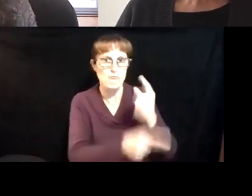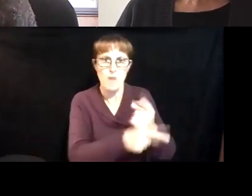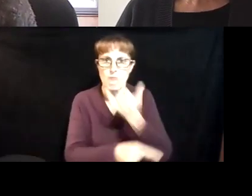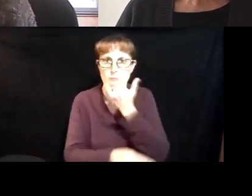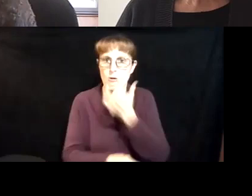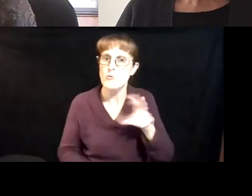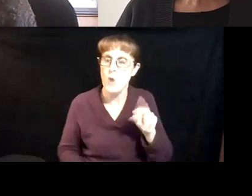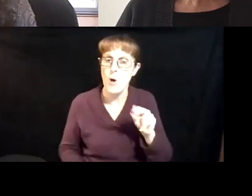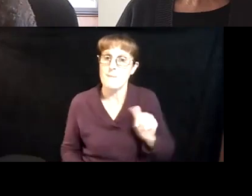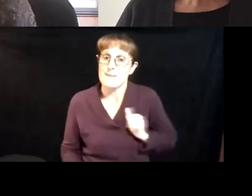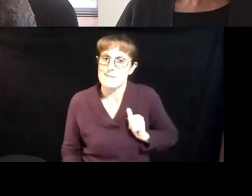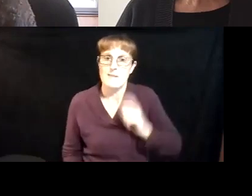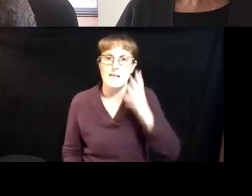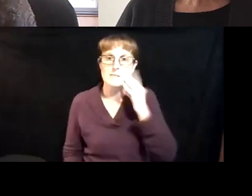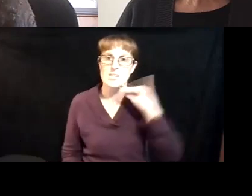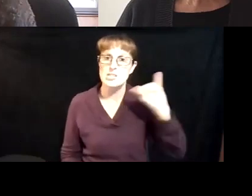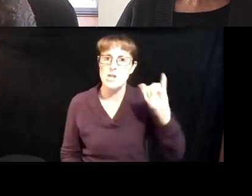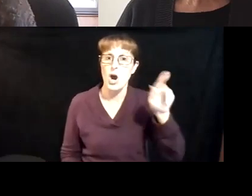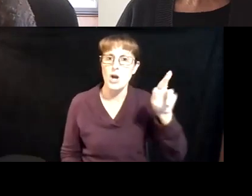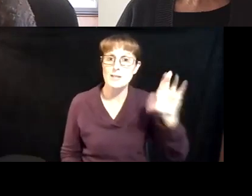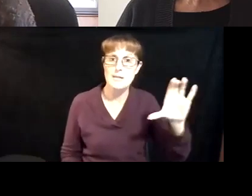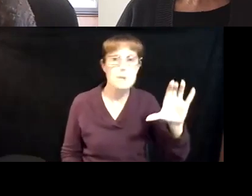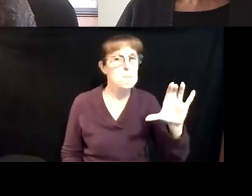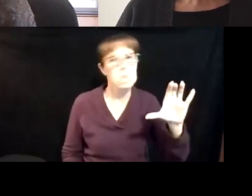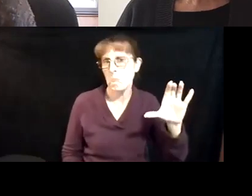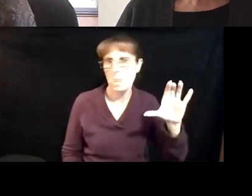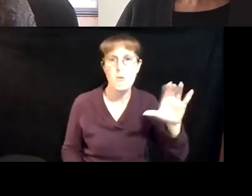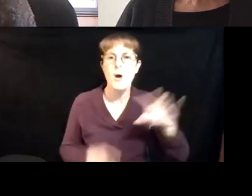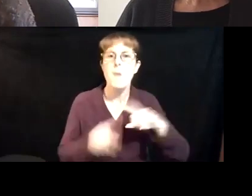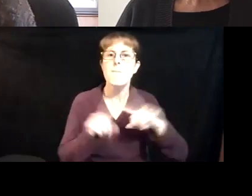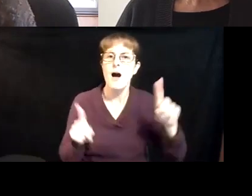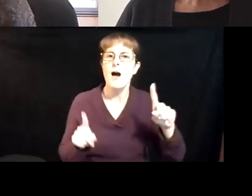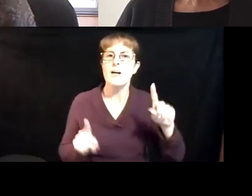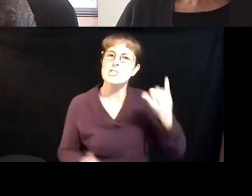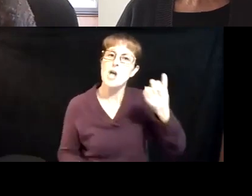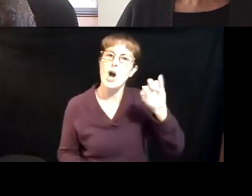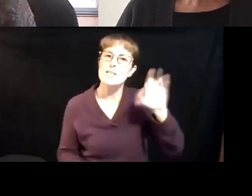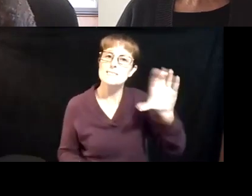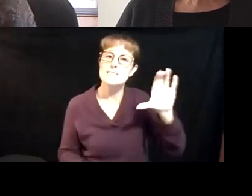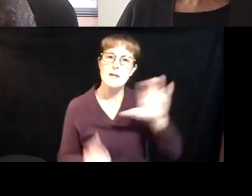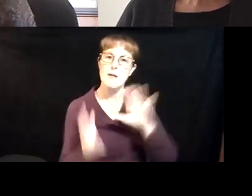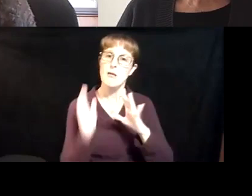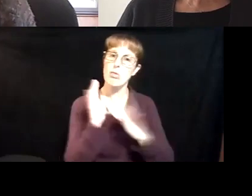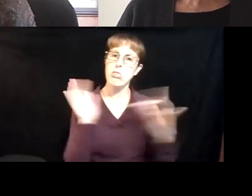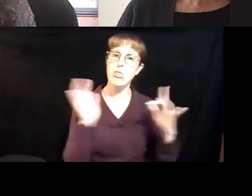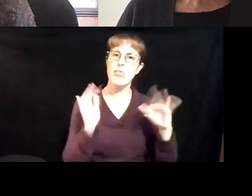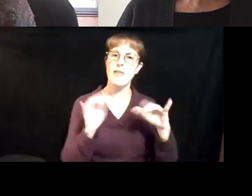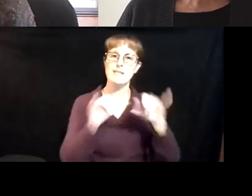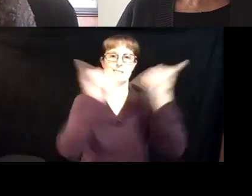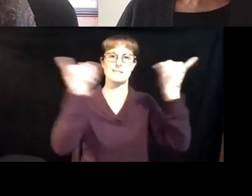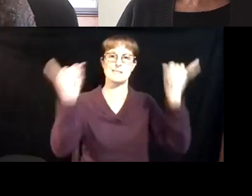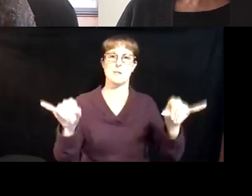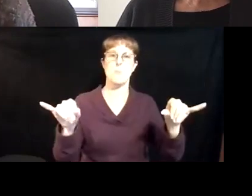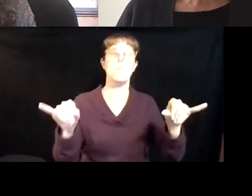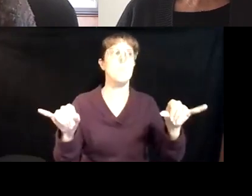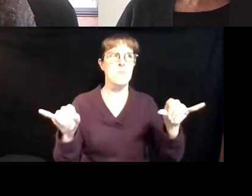why the JRC takes advantage of this structural oppression. I think that the situation may be similar for